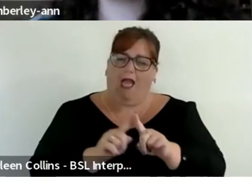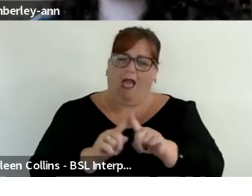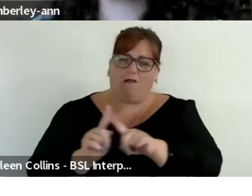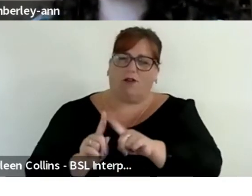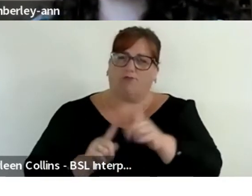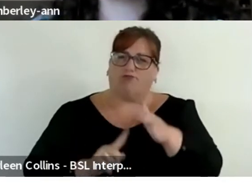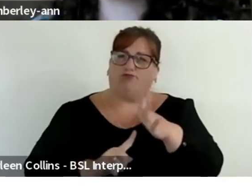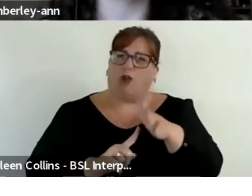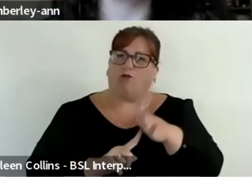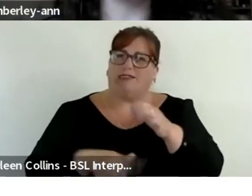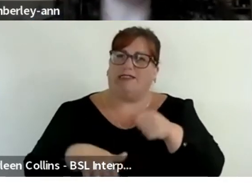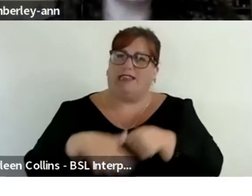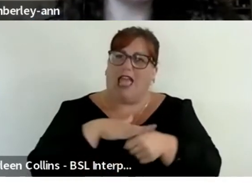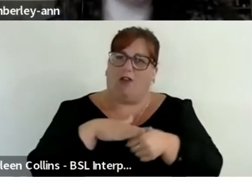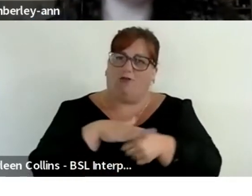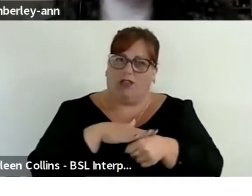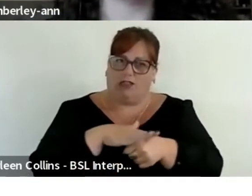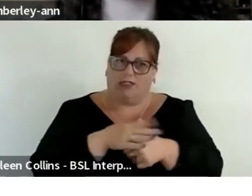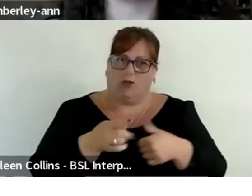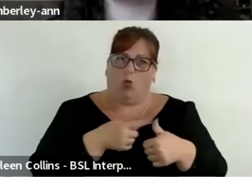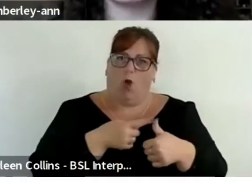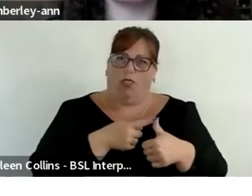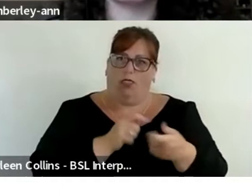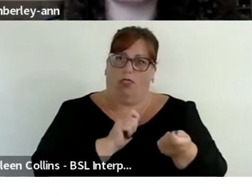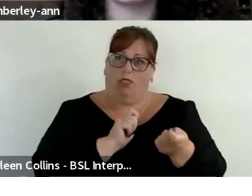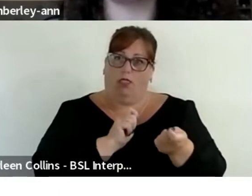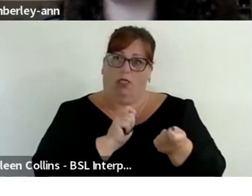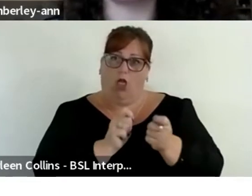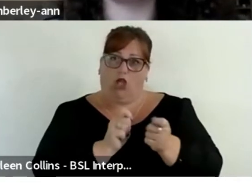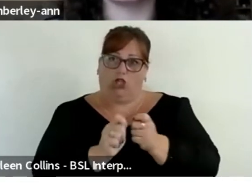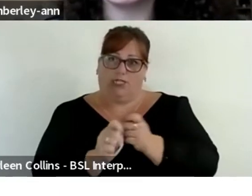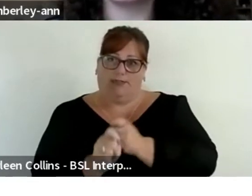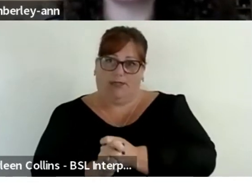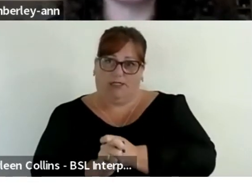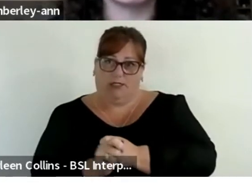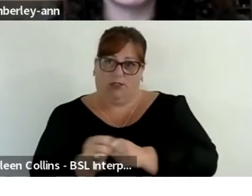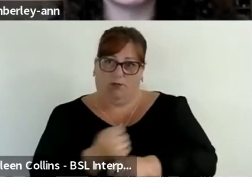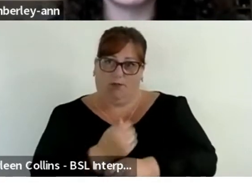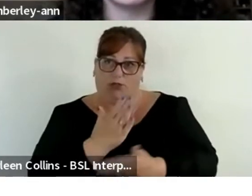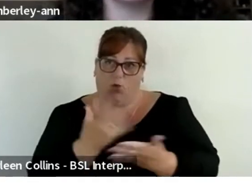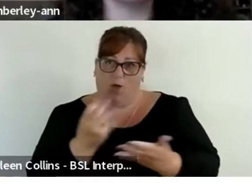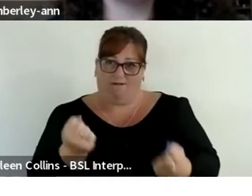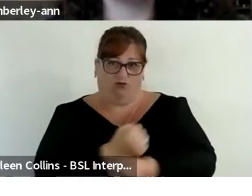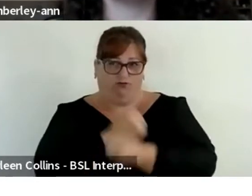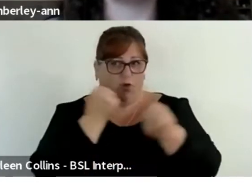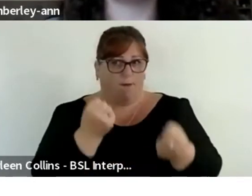For us, these are adjustments, making sure we have a robust policy and process to support colleagues.